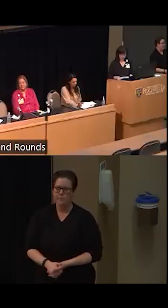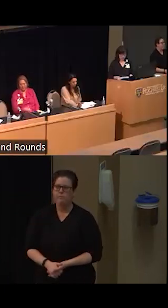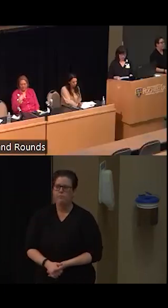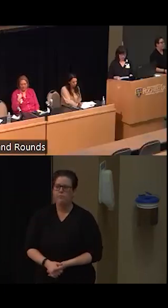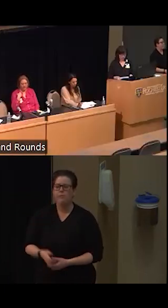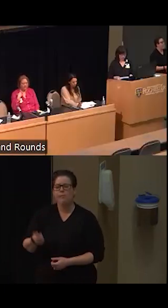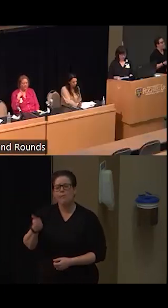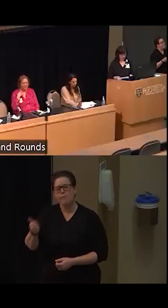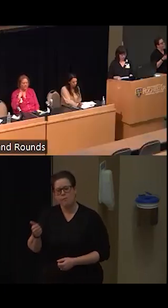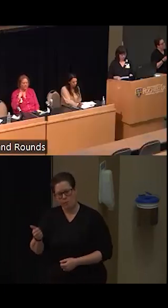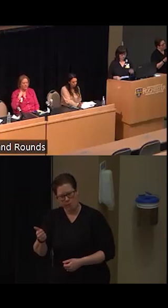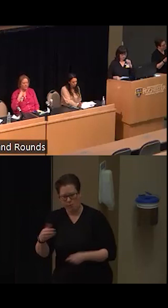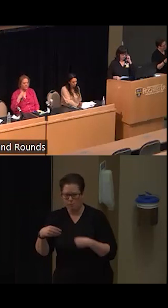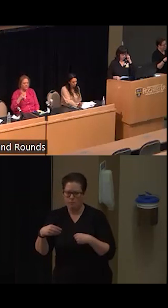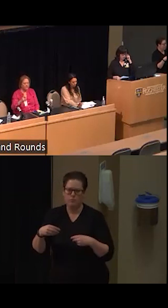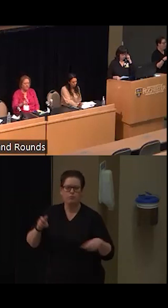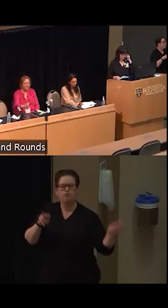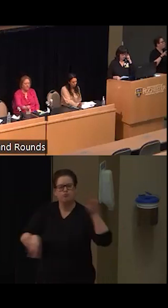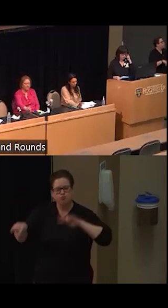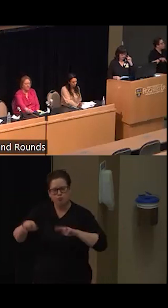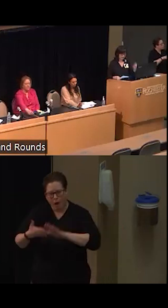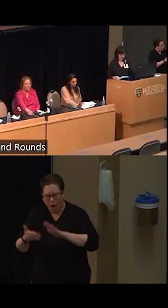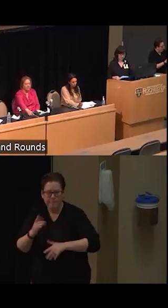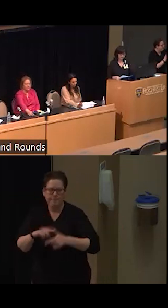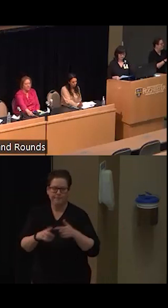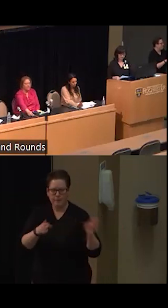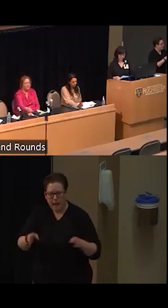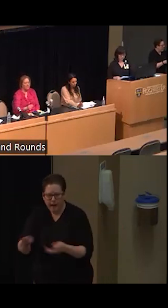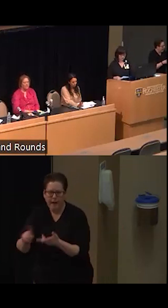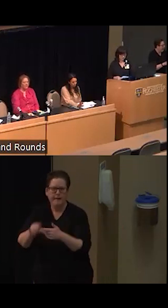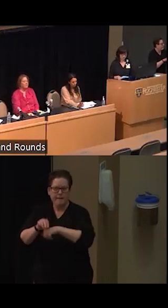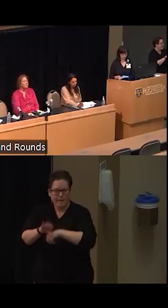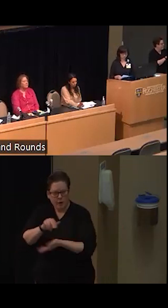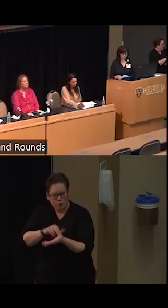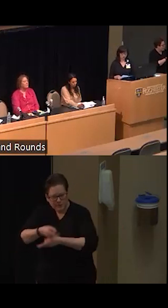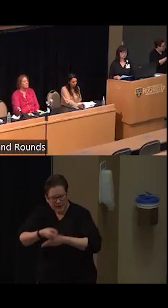has served providing oversight to operations planning and Advising of Nursing Care within